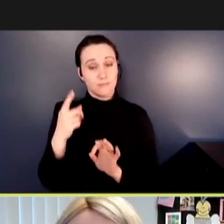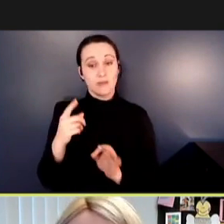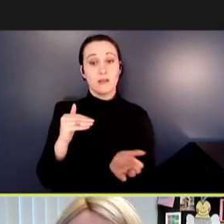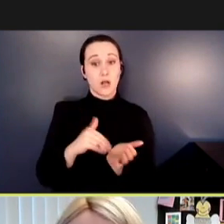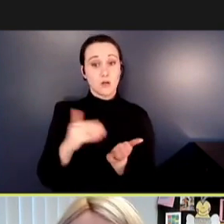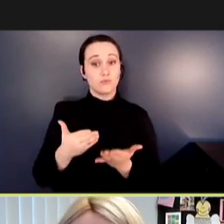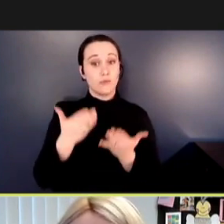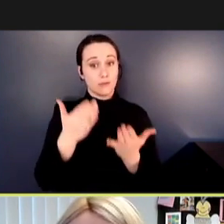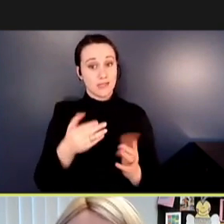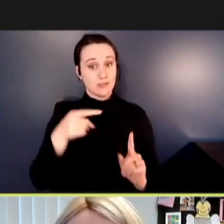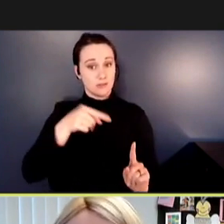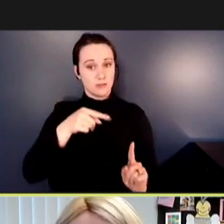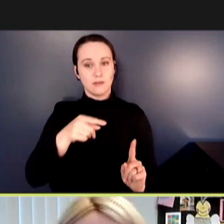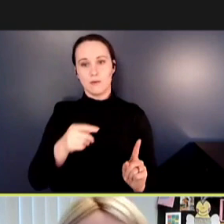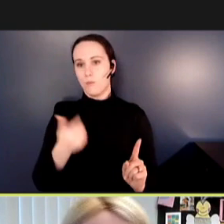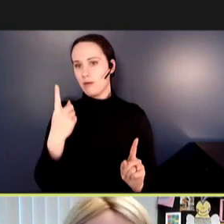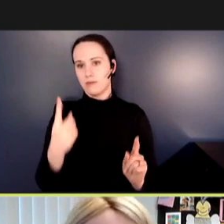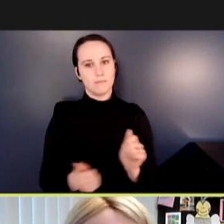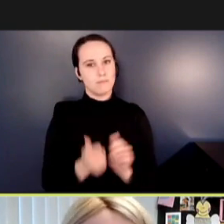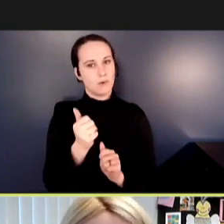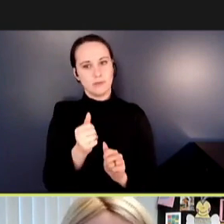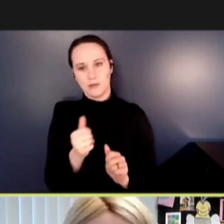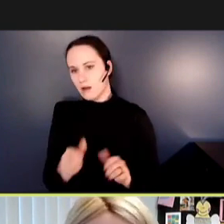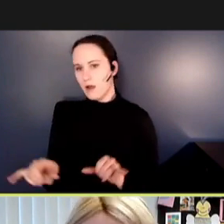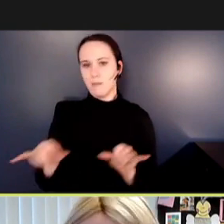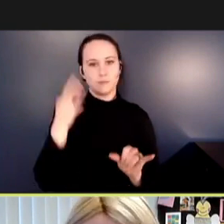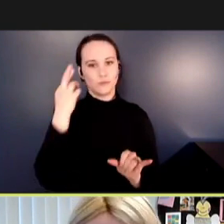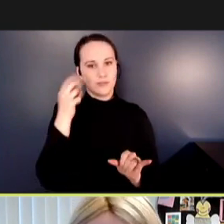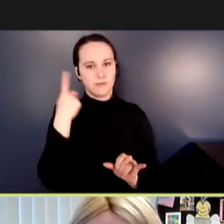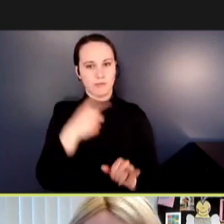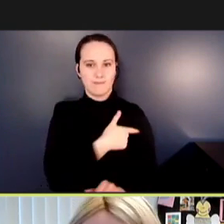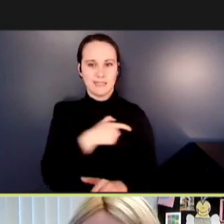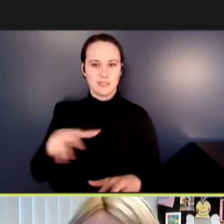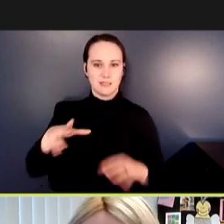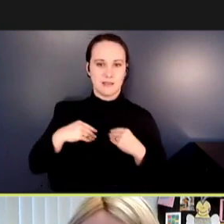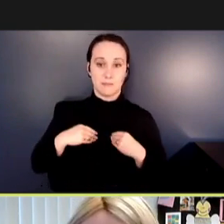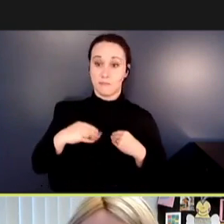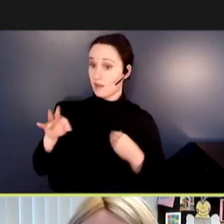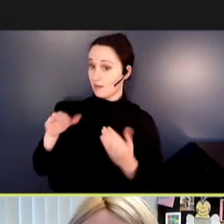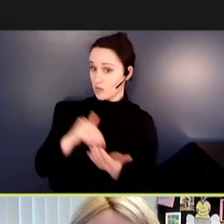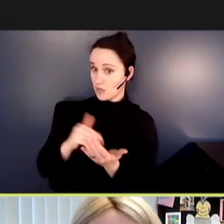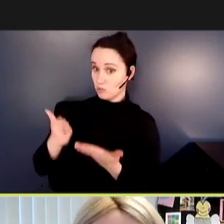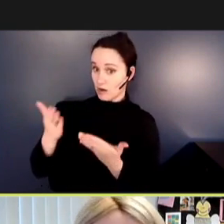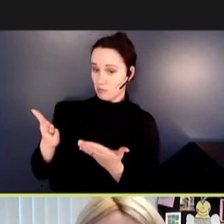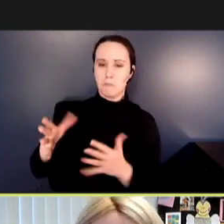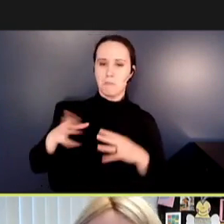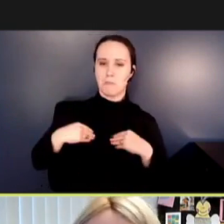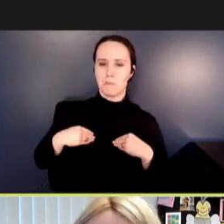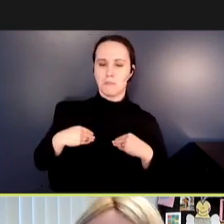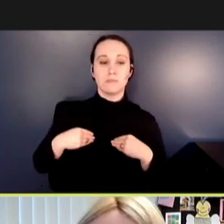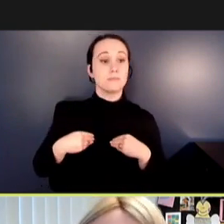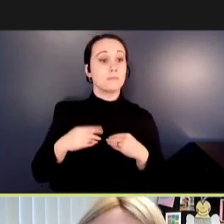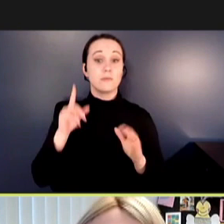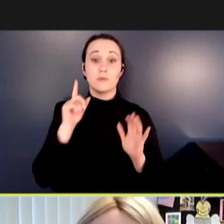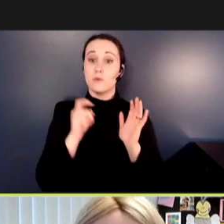most common reason for vaccine acceptance. In the chart you can see the acceptance rates as